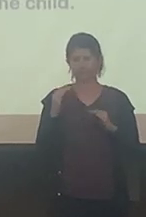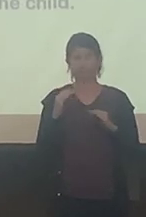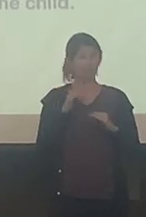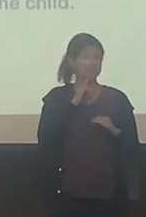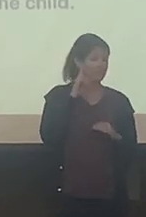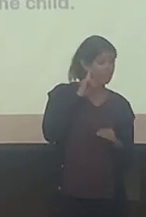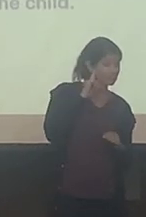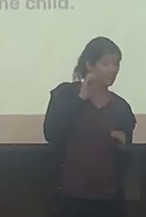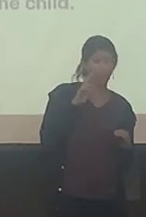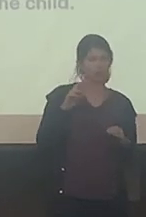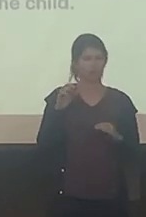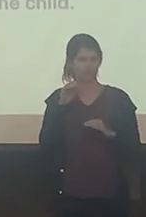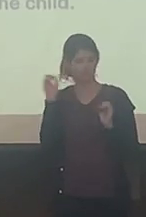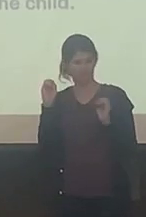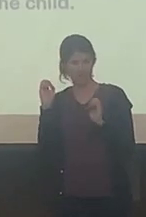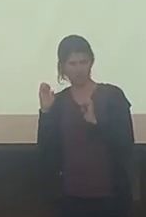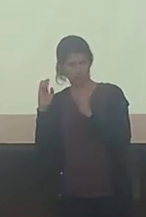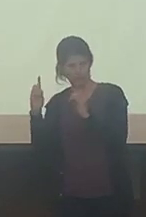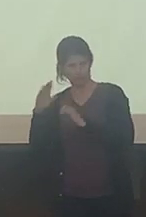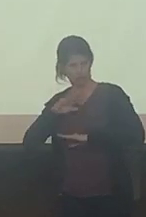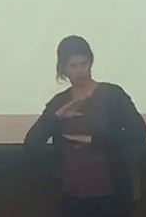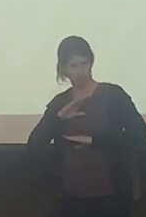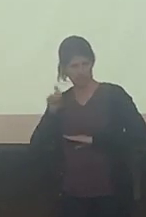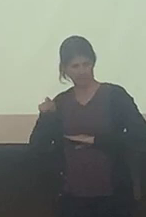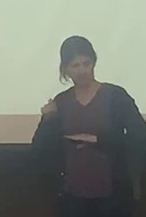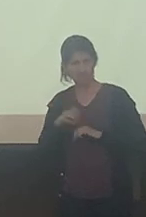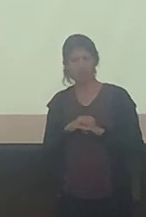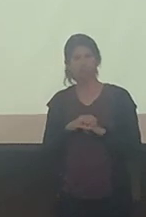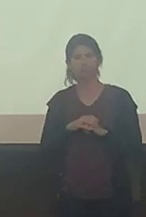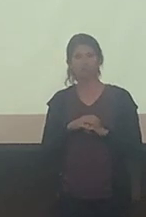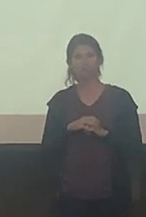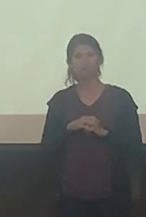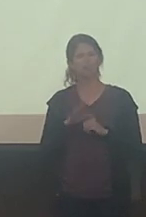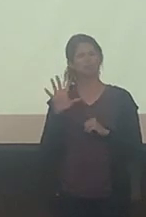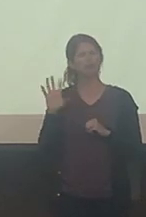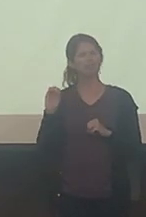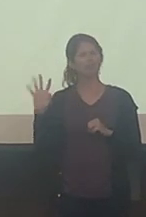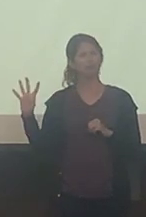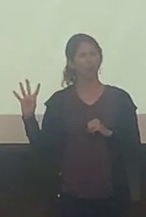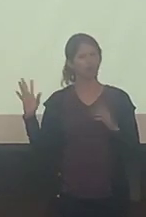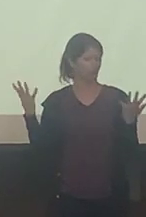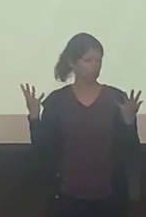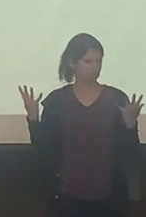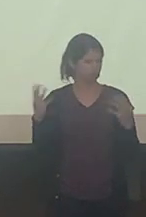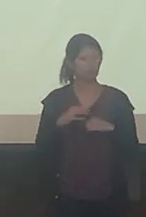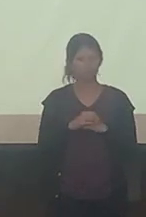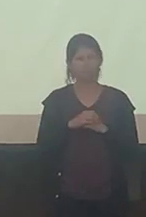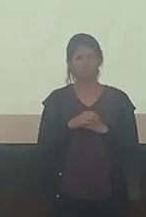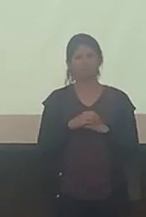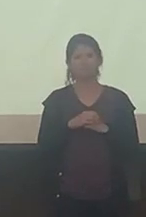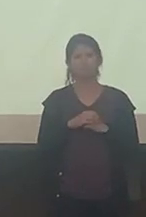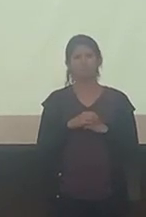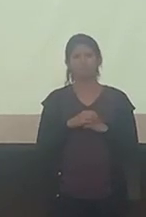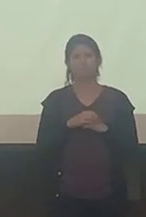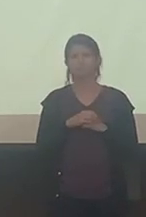anything educational okay what is five or four yeah so 504 i think we either have planned